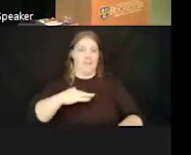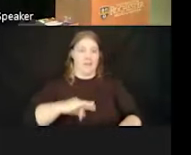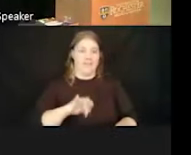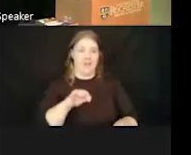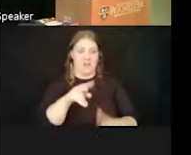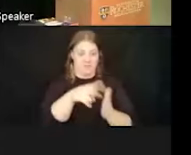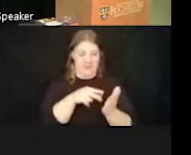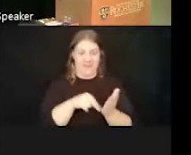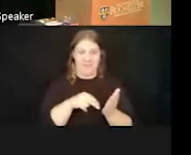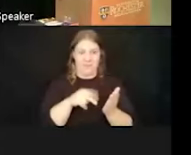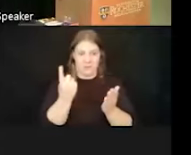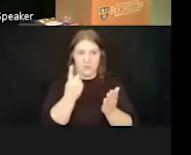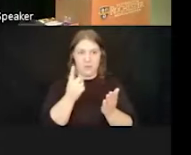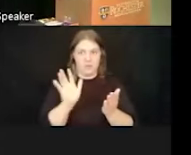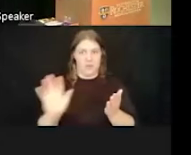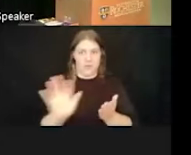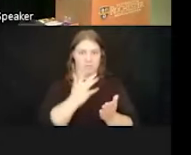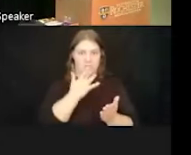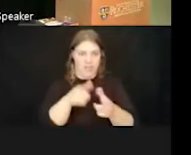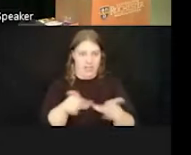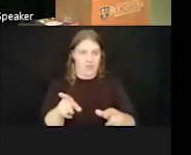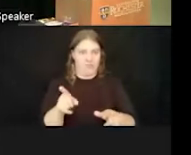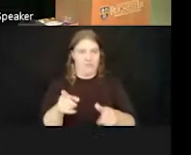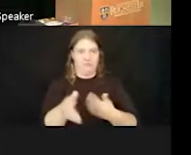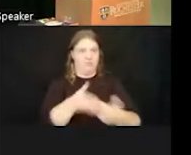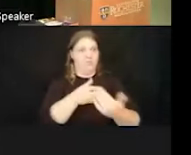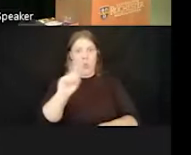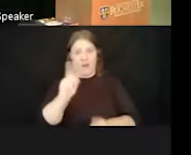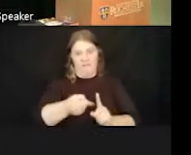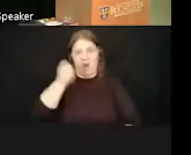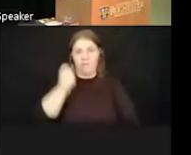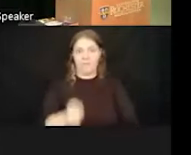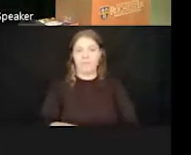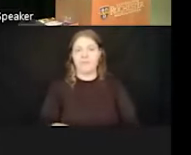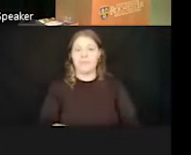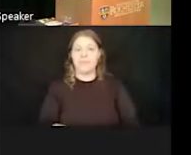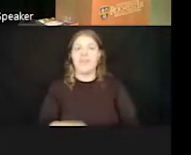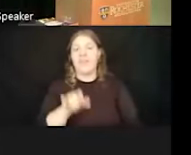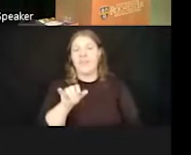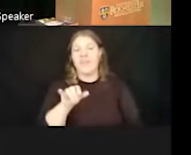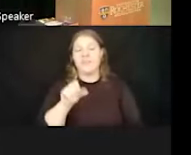regardless of where you come from to be honest yeah and that's part of the class uh standards